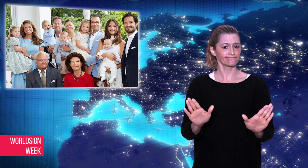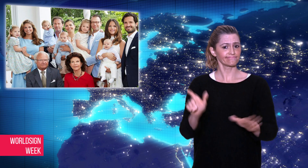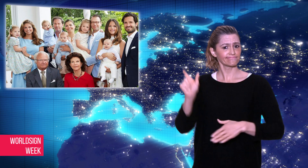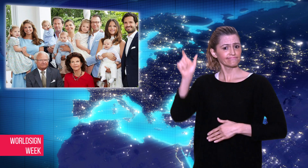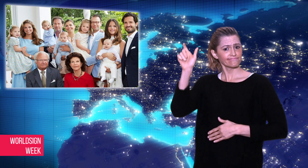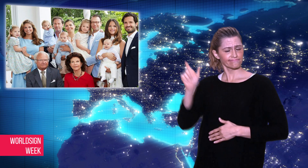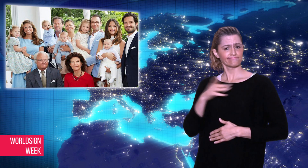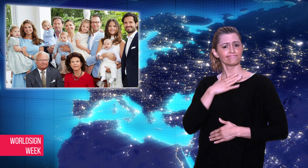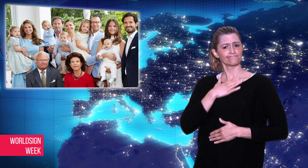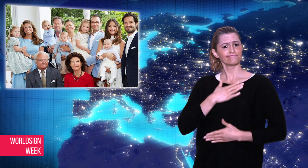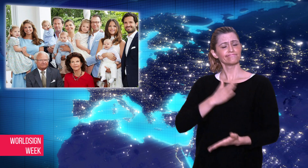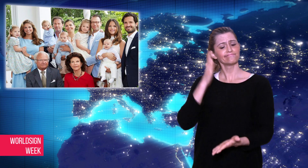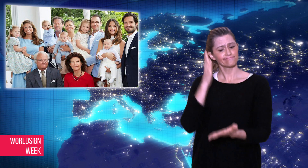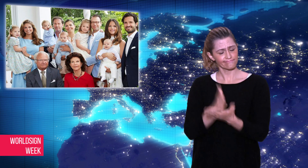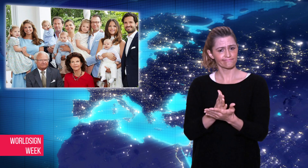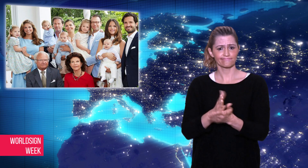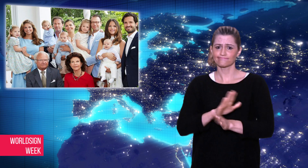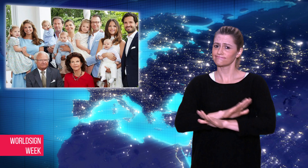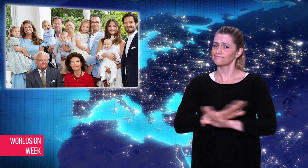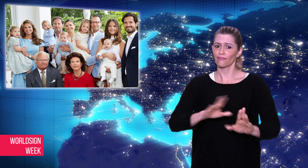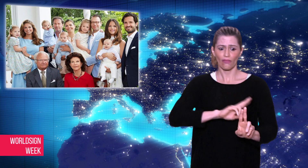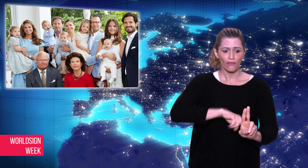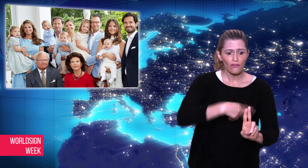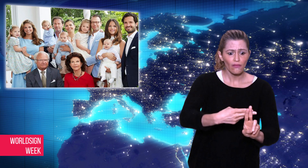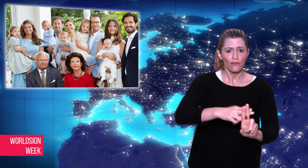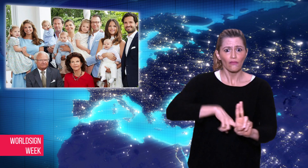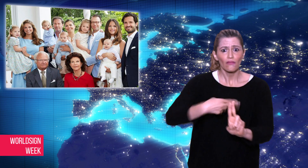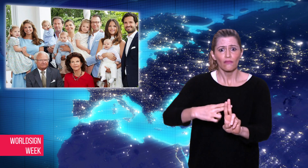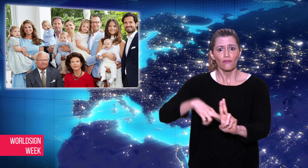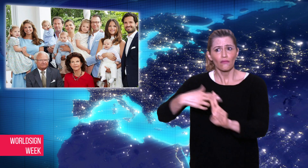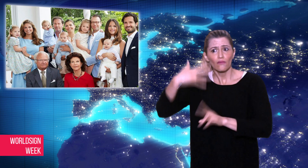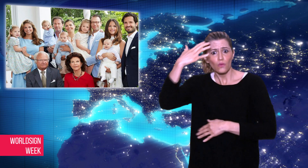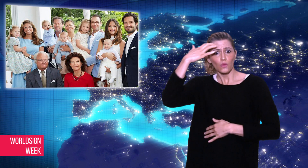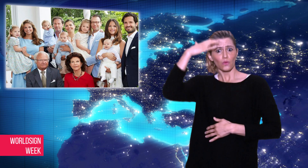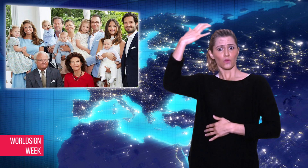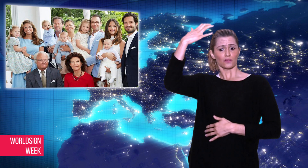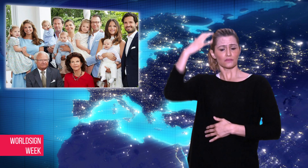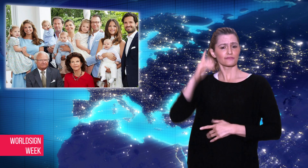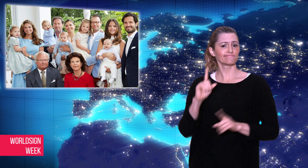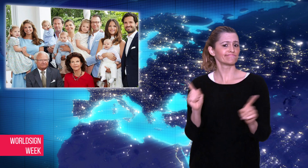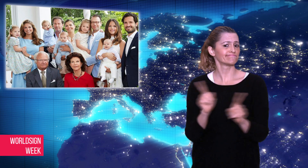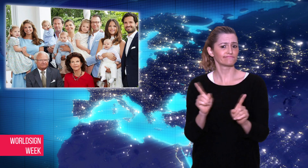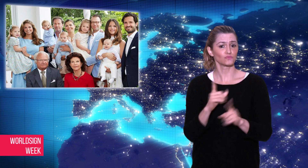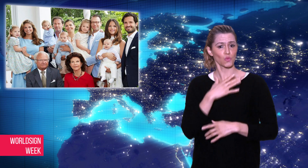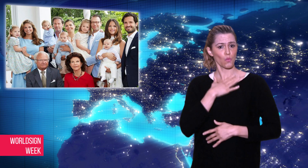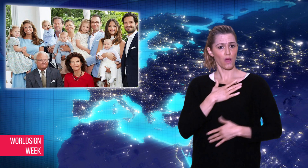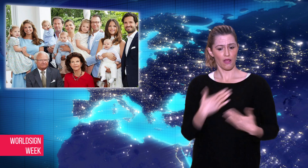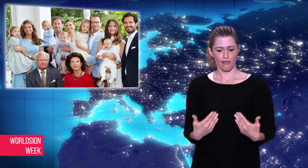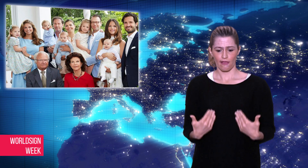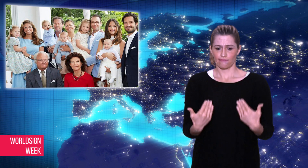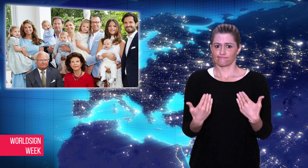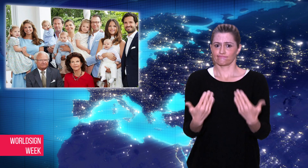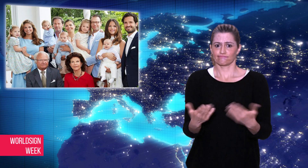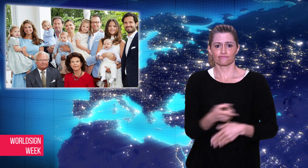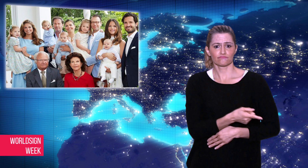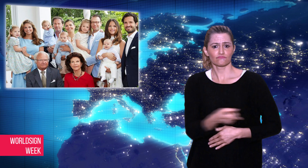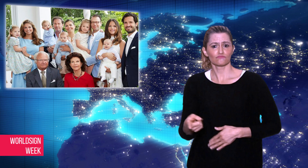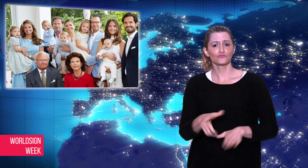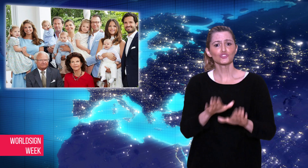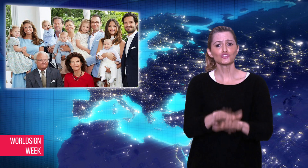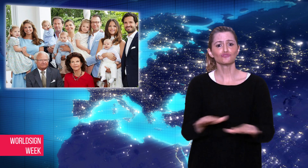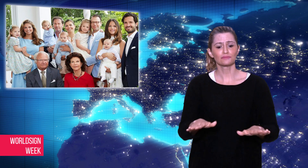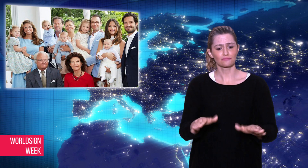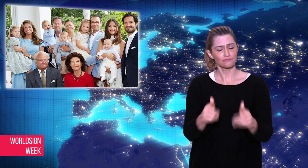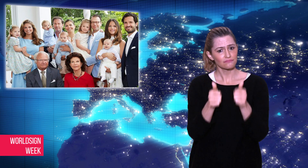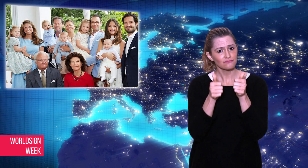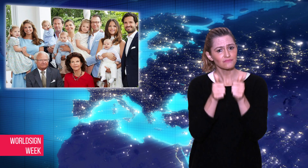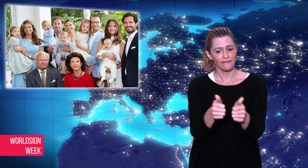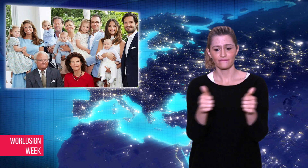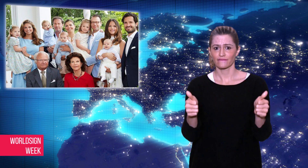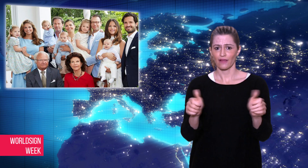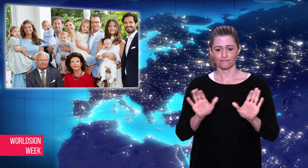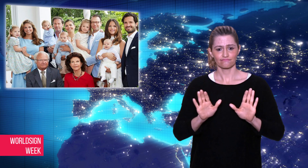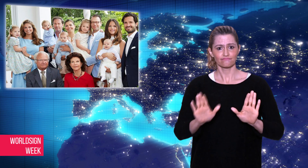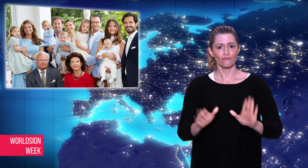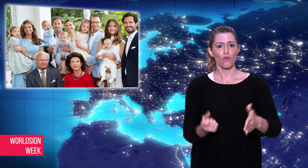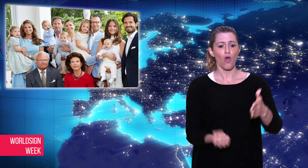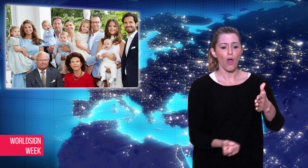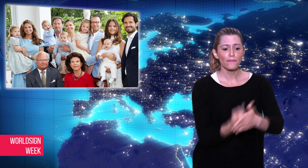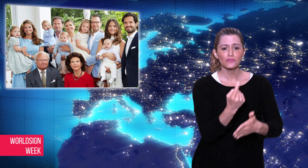This decision was to give the children an opportunity